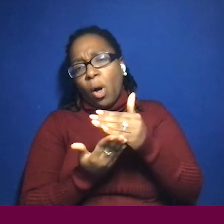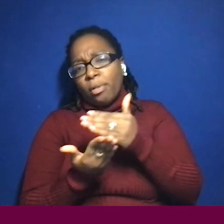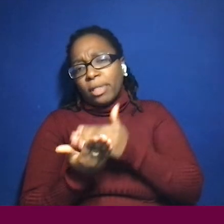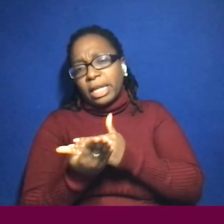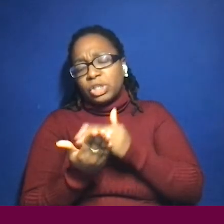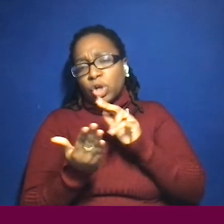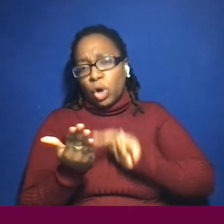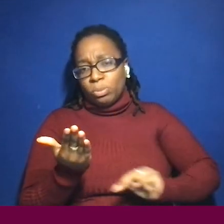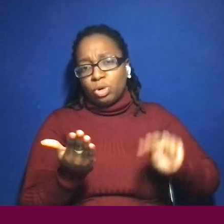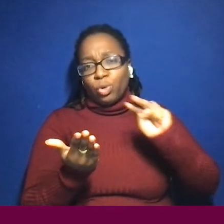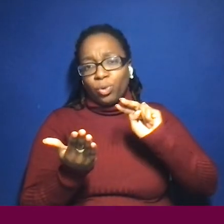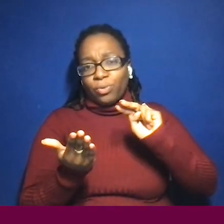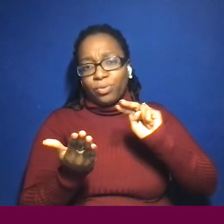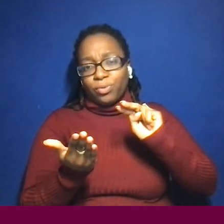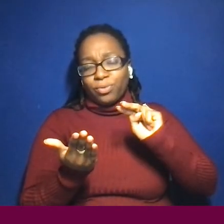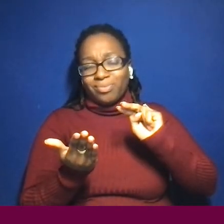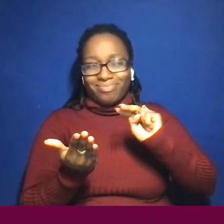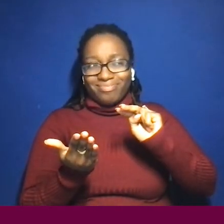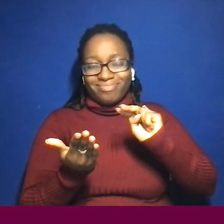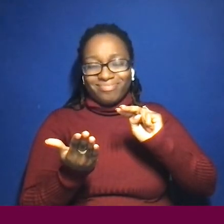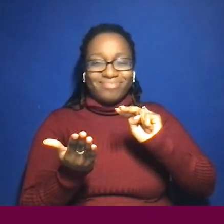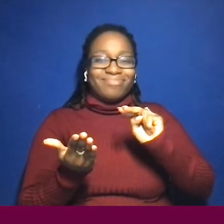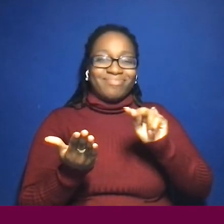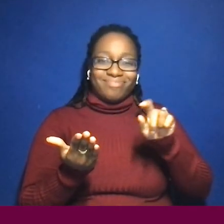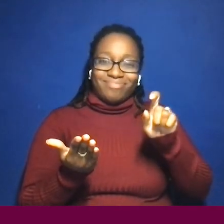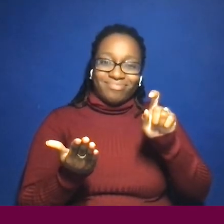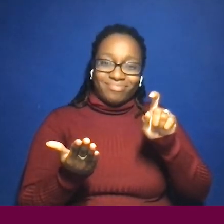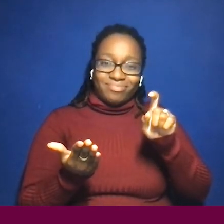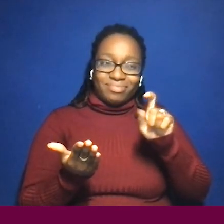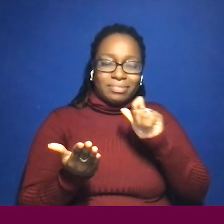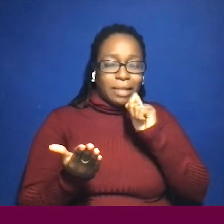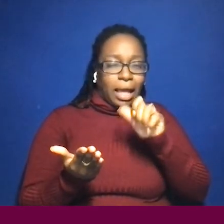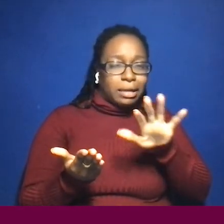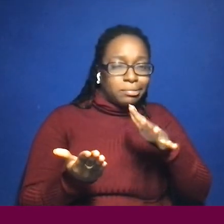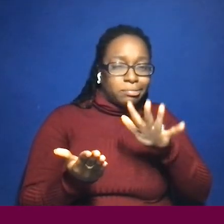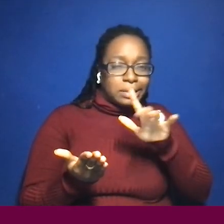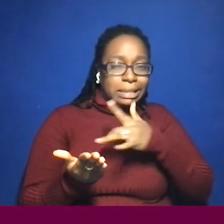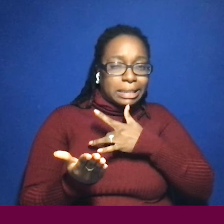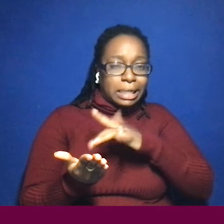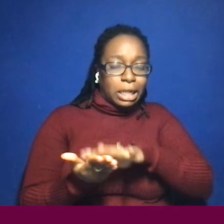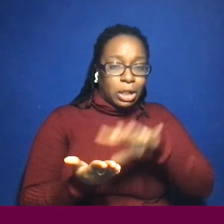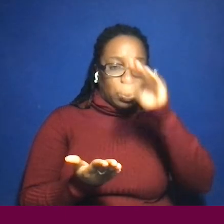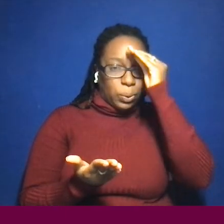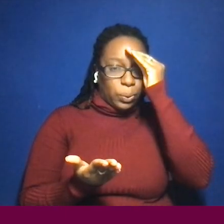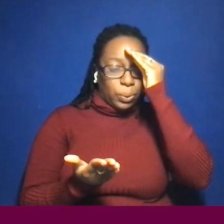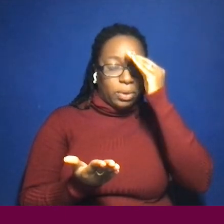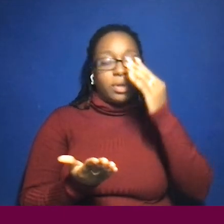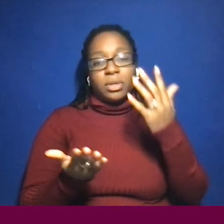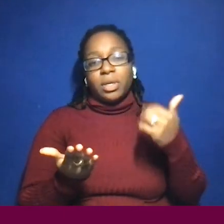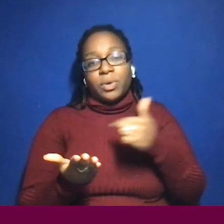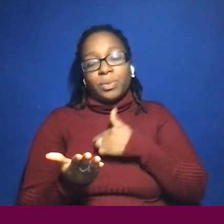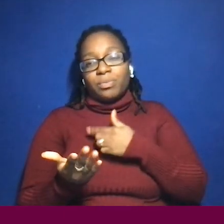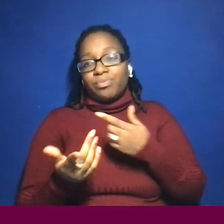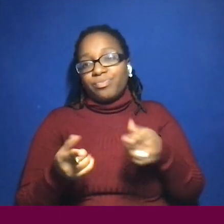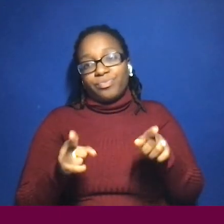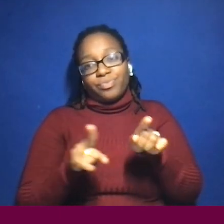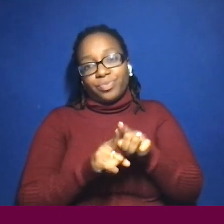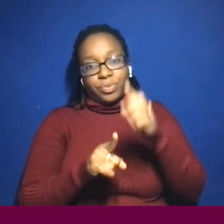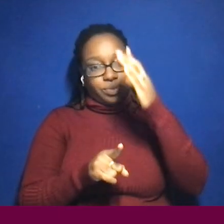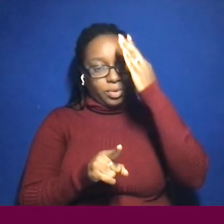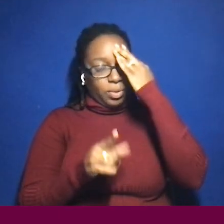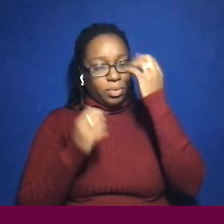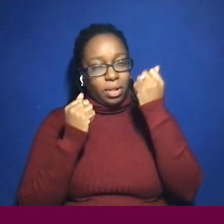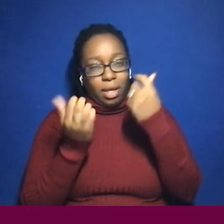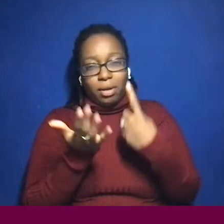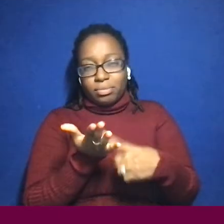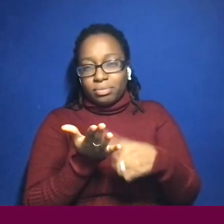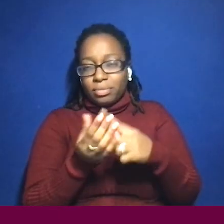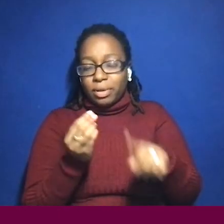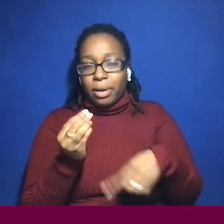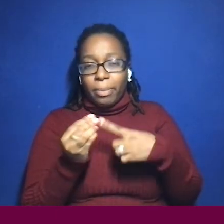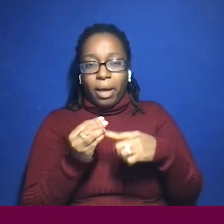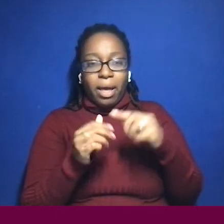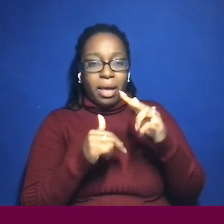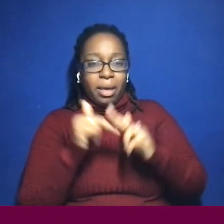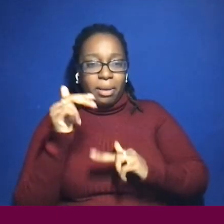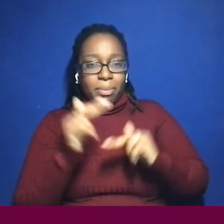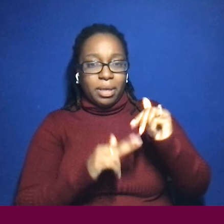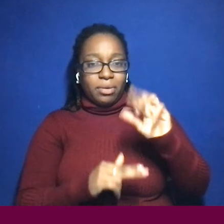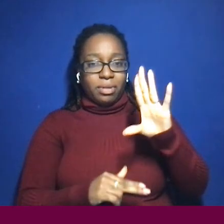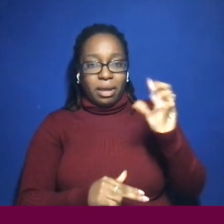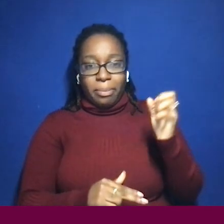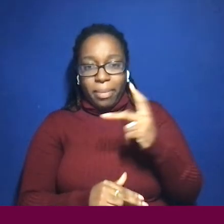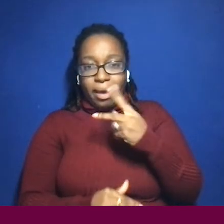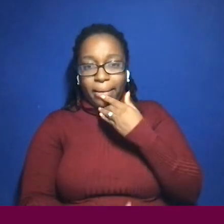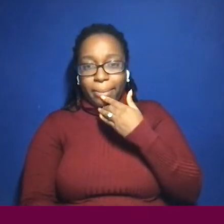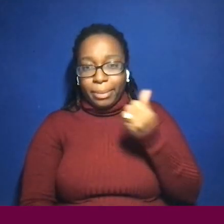observed, necessarily learned. And there's a lot of talk about building back better and